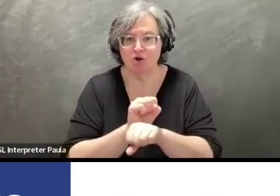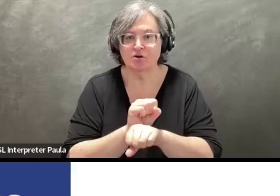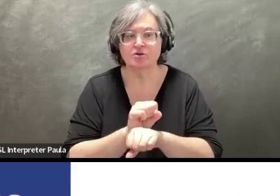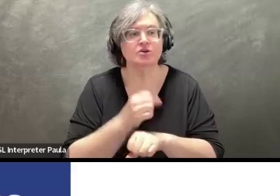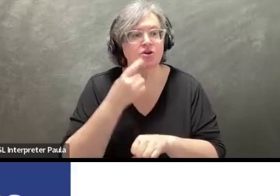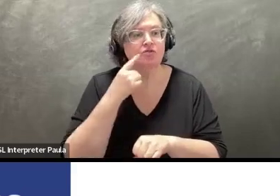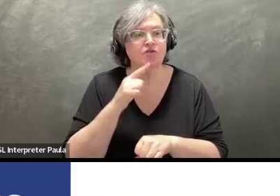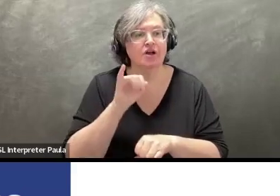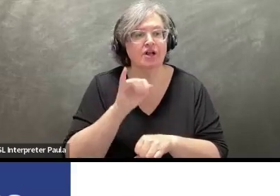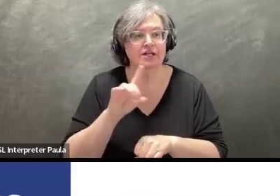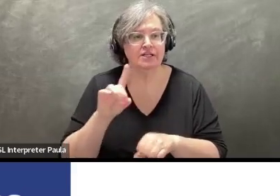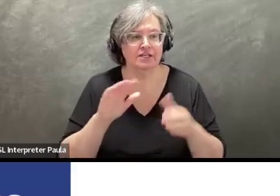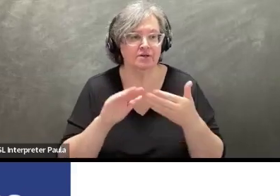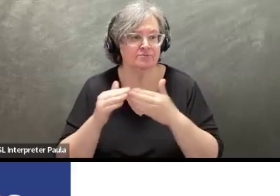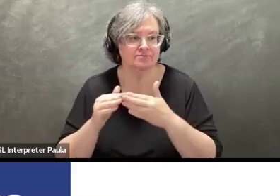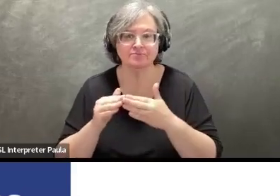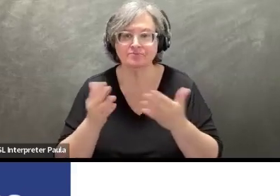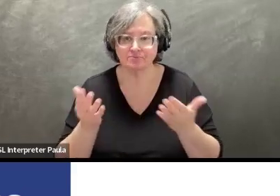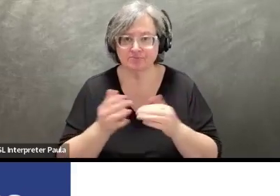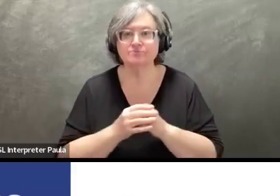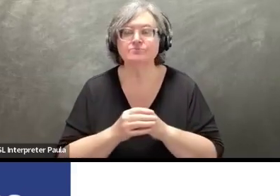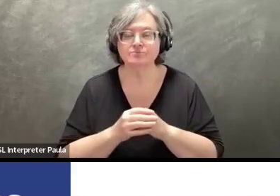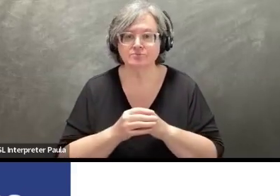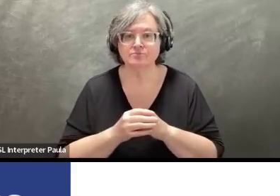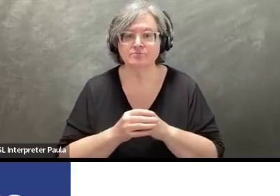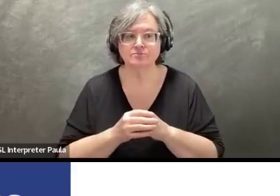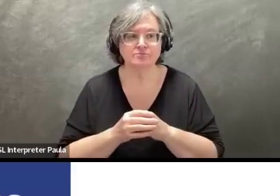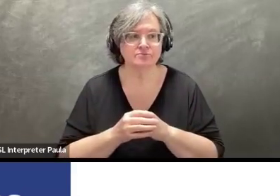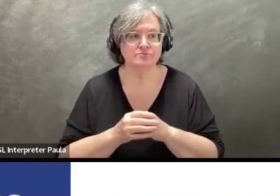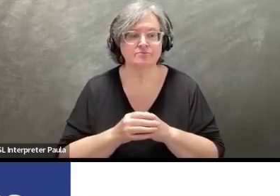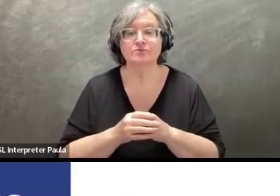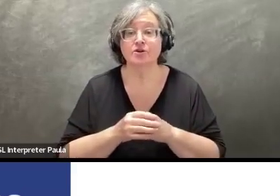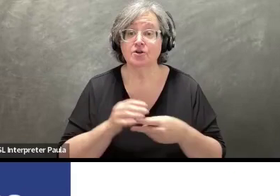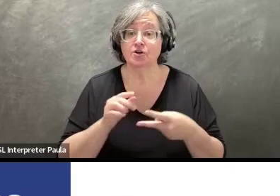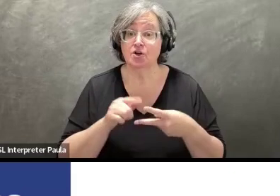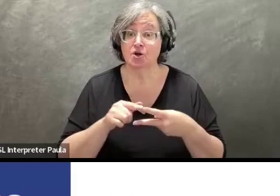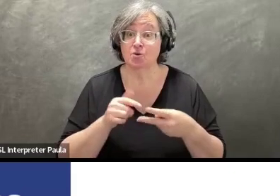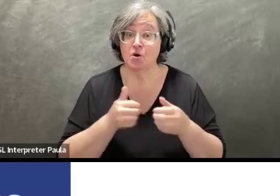community. Through that, Kathy's Bill has been passed. For those